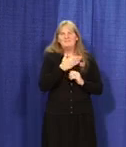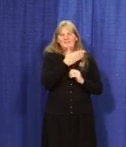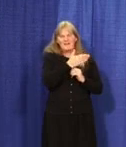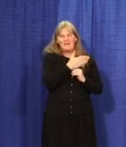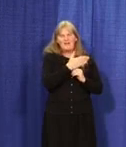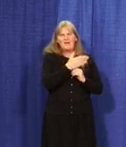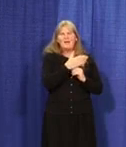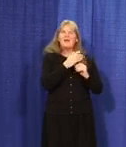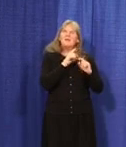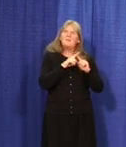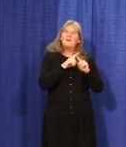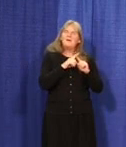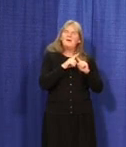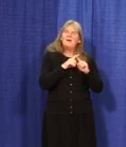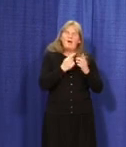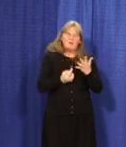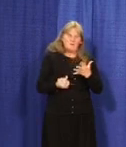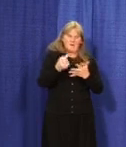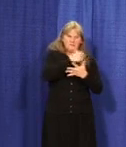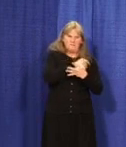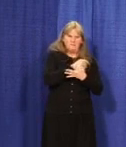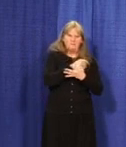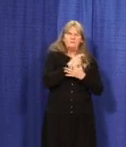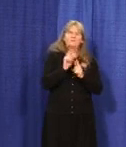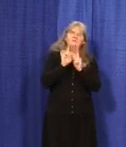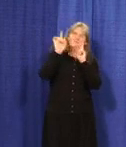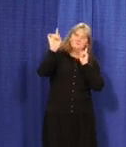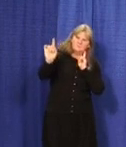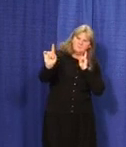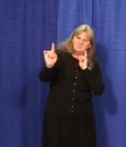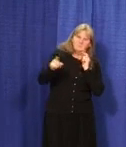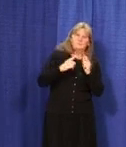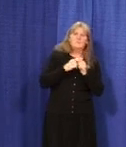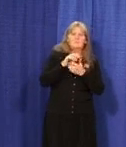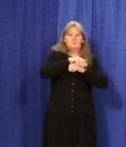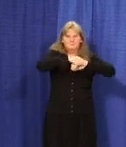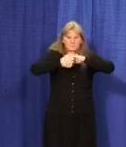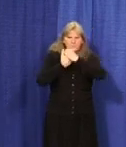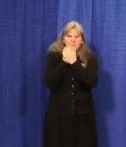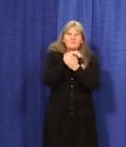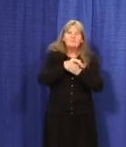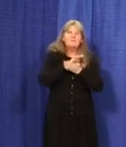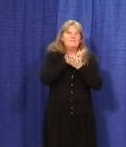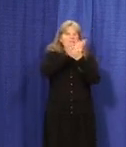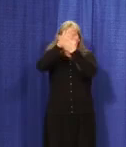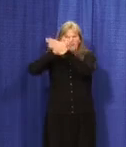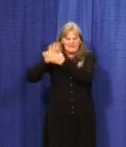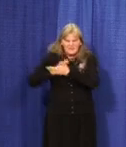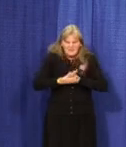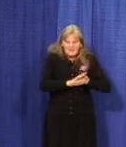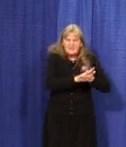But just to review. Keep your distance, wash your hands, keep clean and keep your